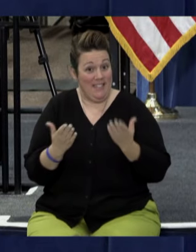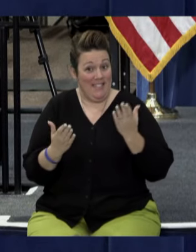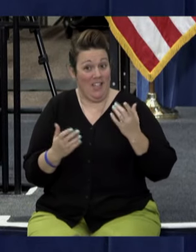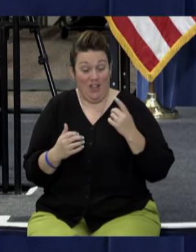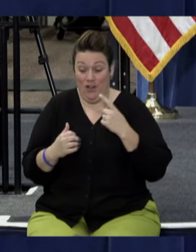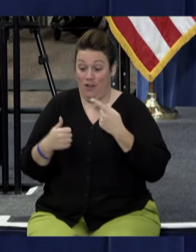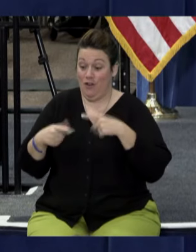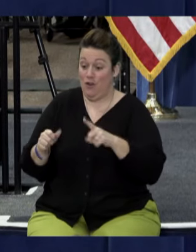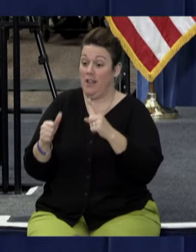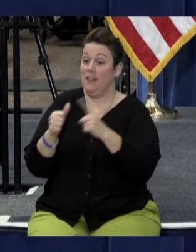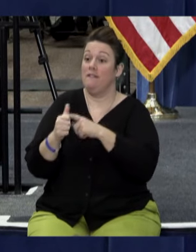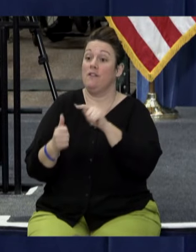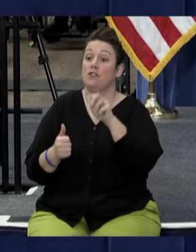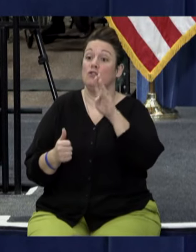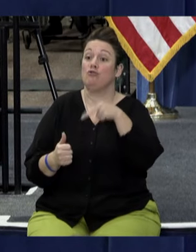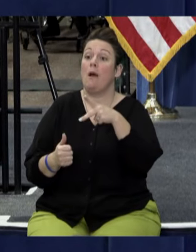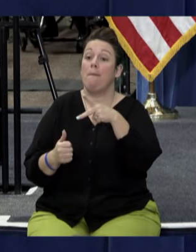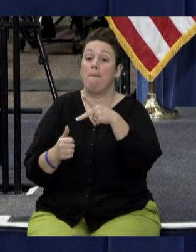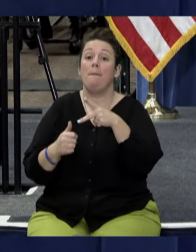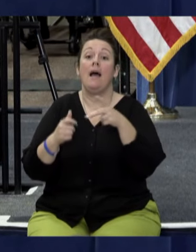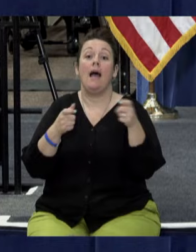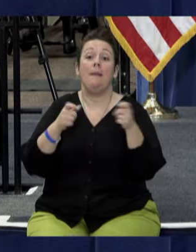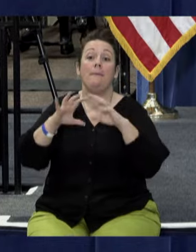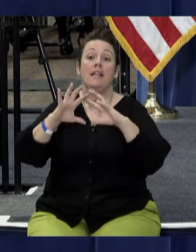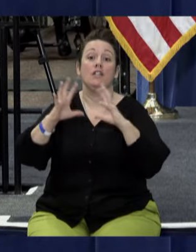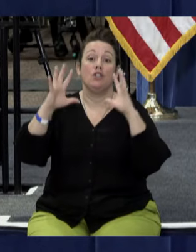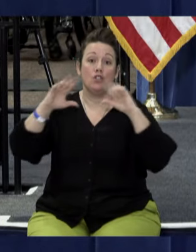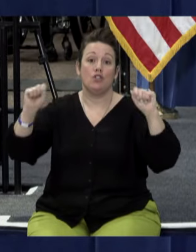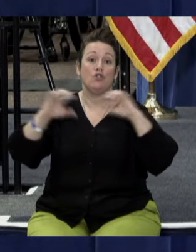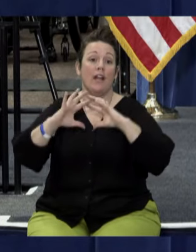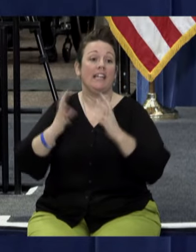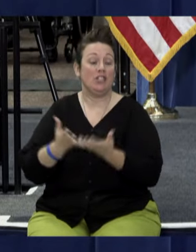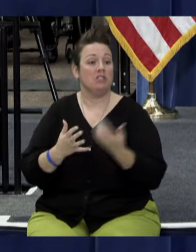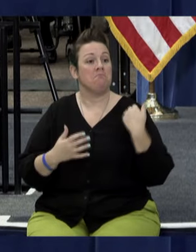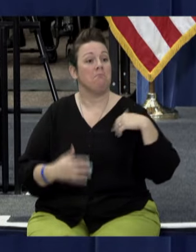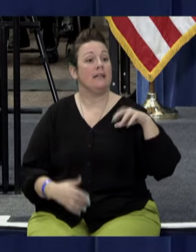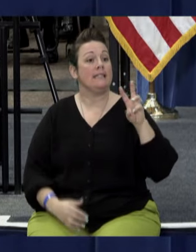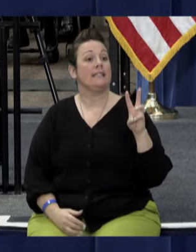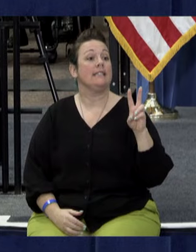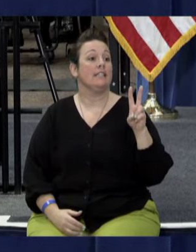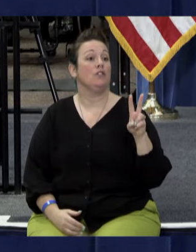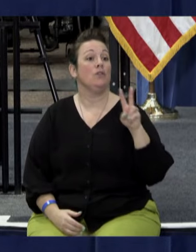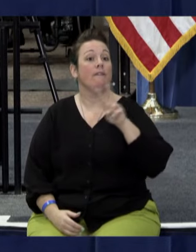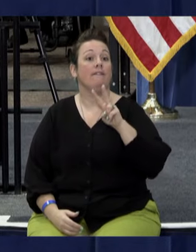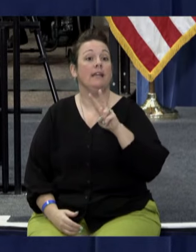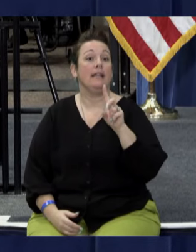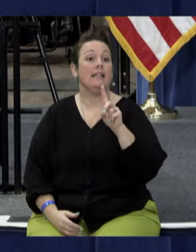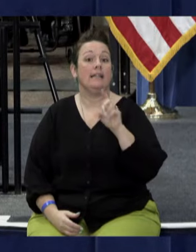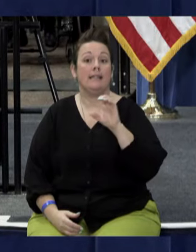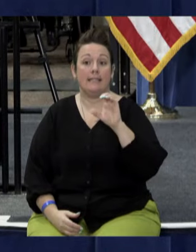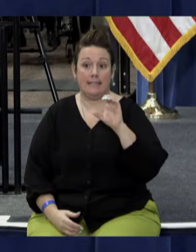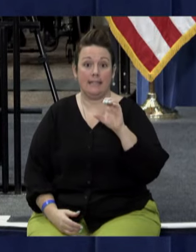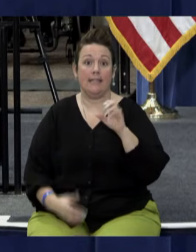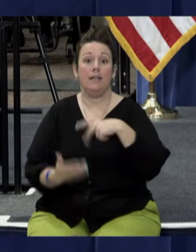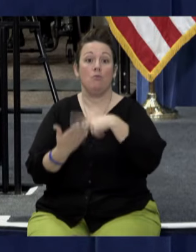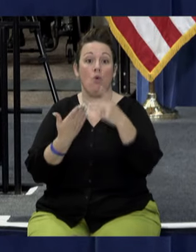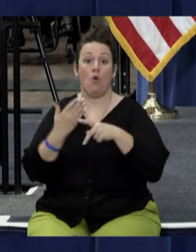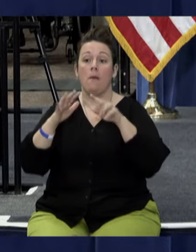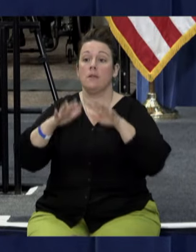Trump administration, there were about 62 VDC programs across the country. Now,